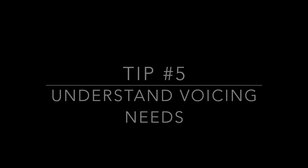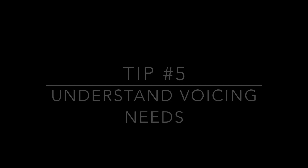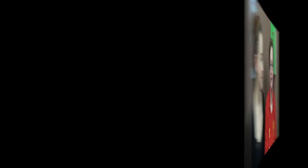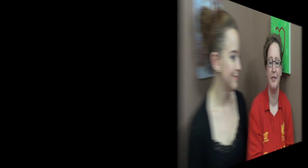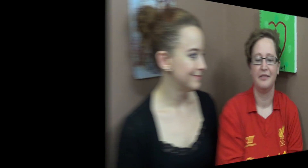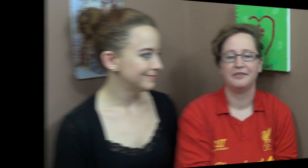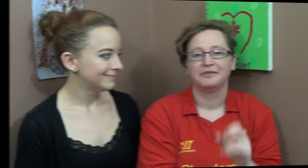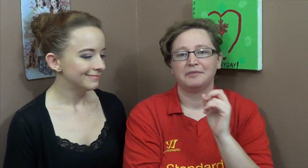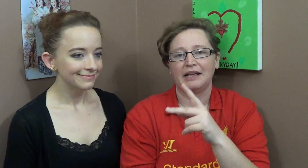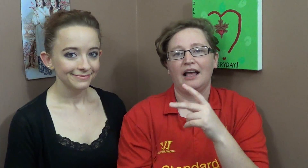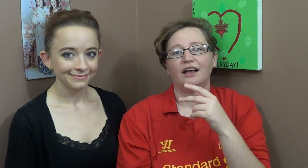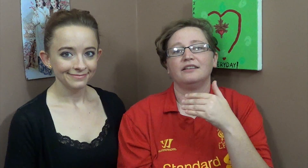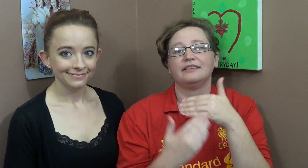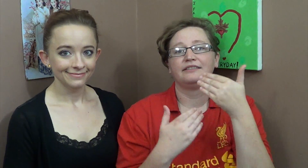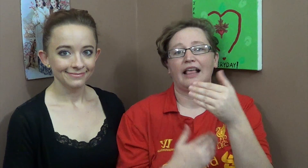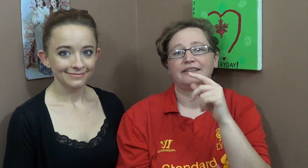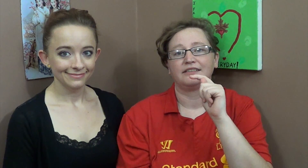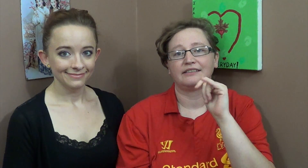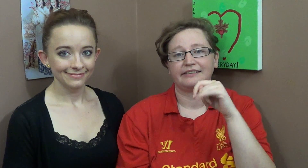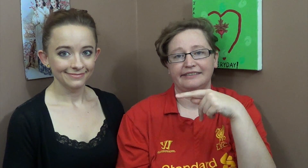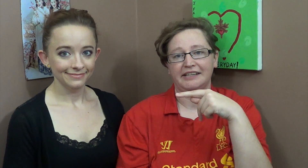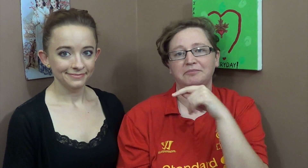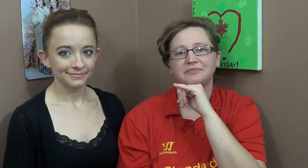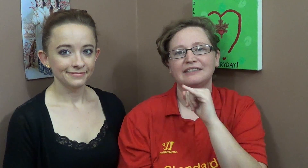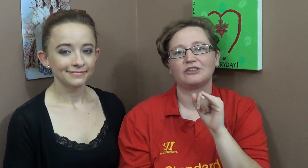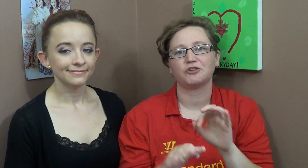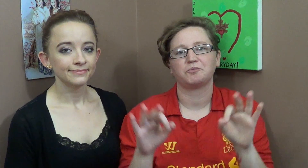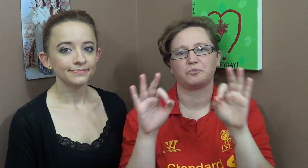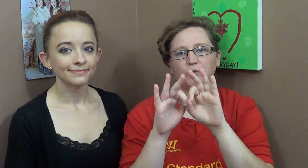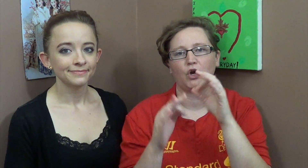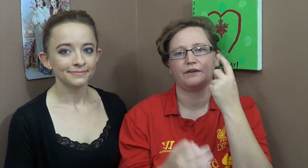Ok next tip is